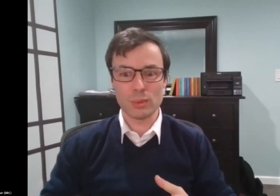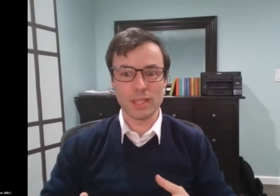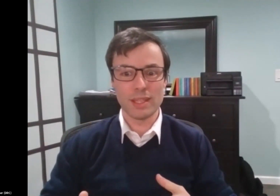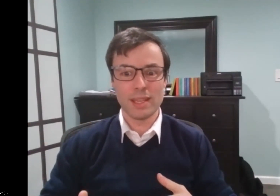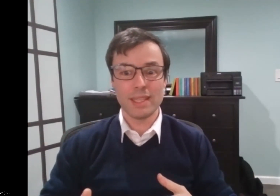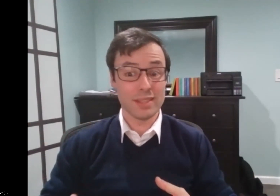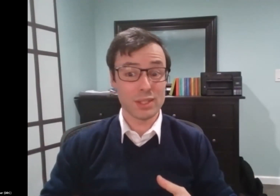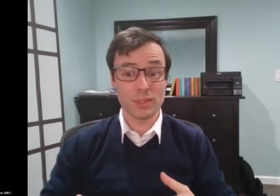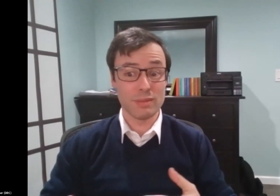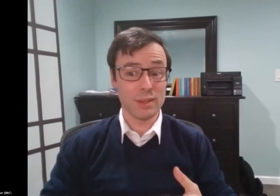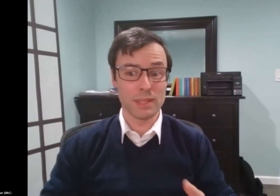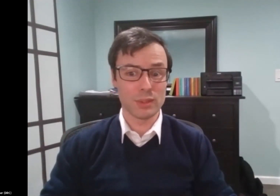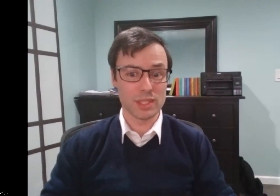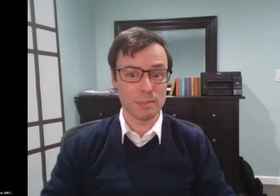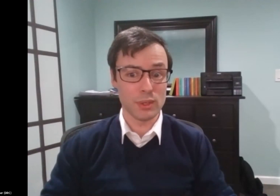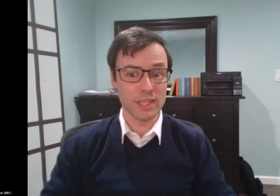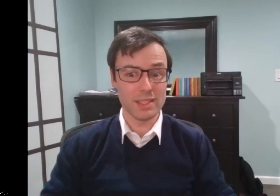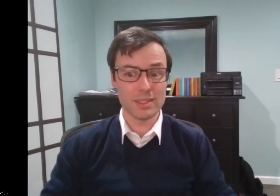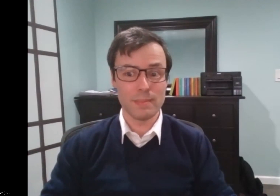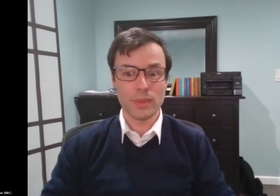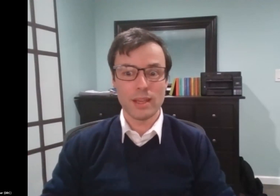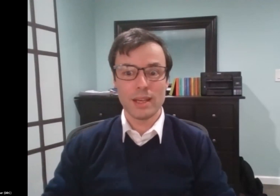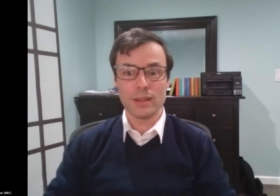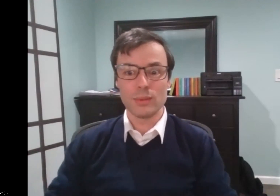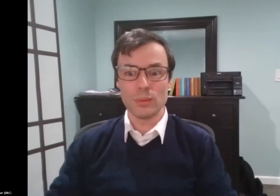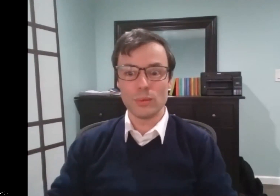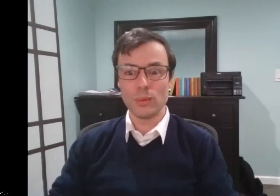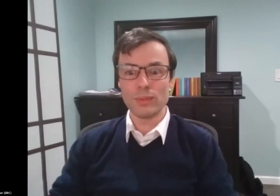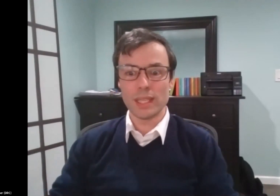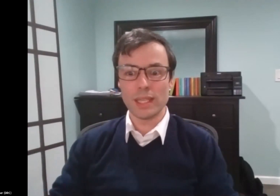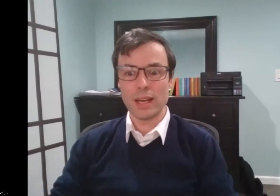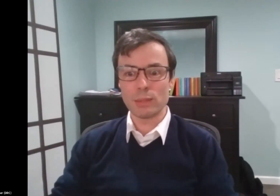. We see when there are exceptions made those